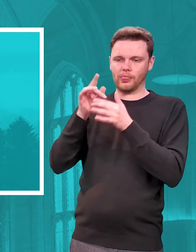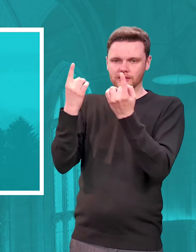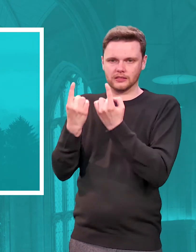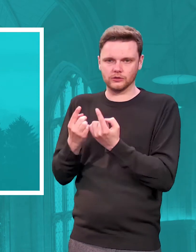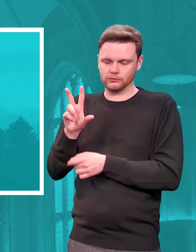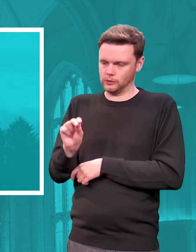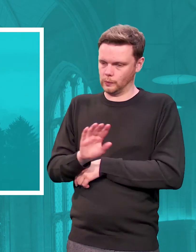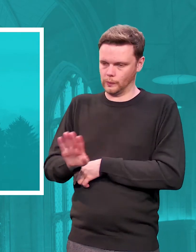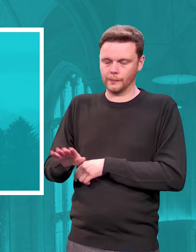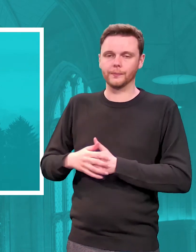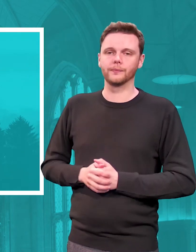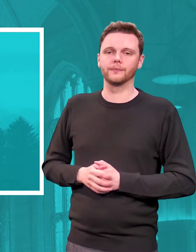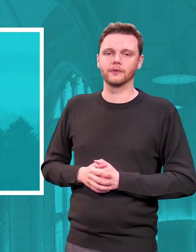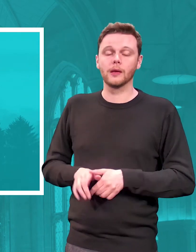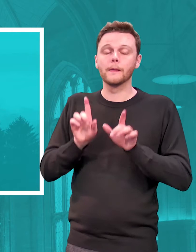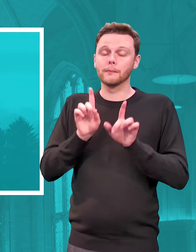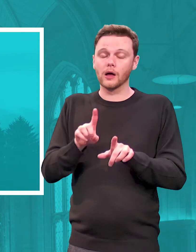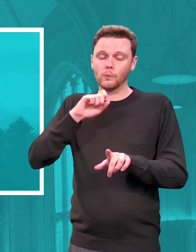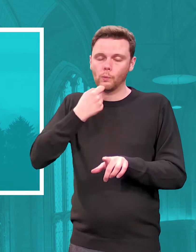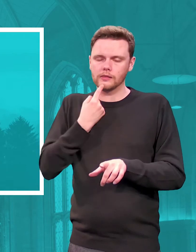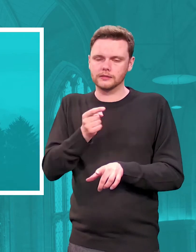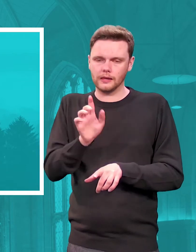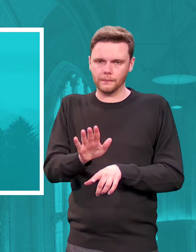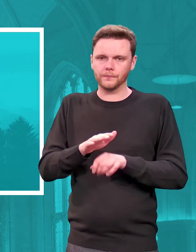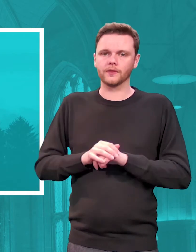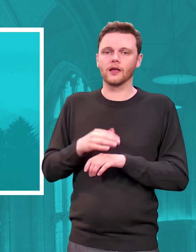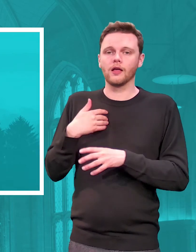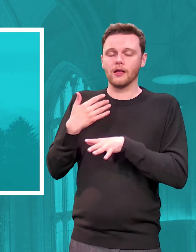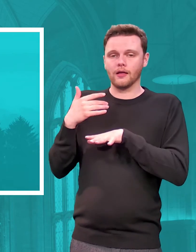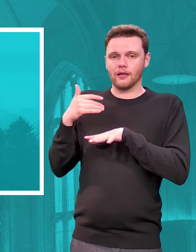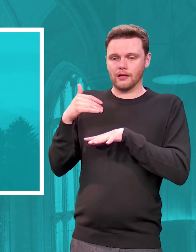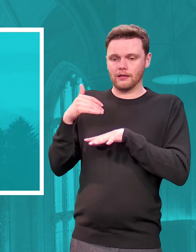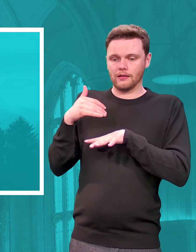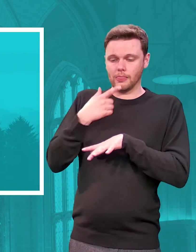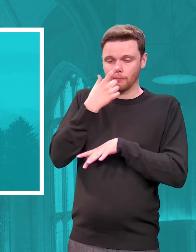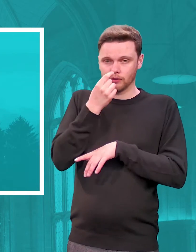I do, though, point out that the consequential amendment articulates